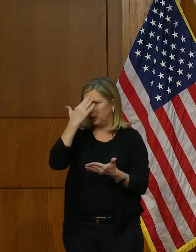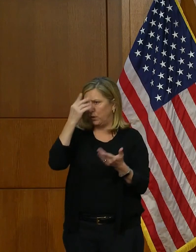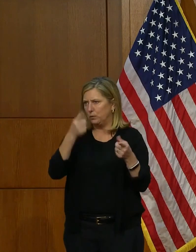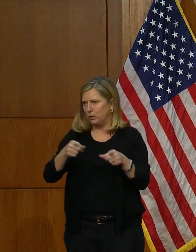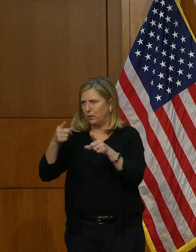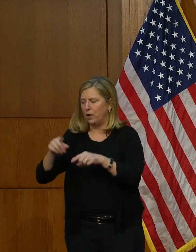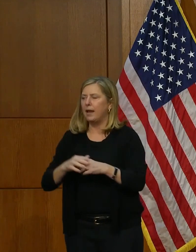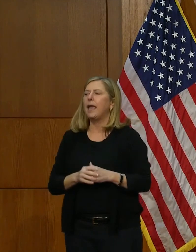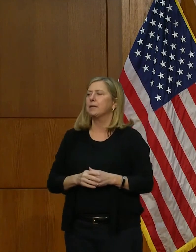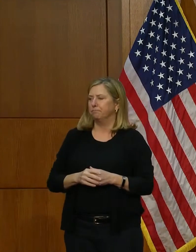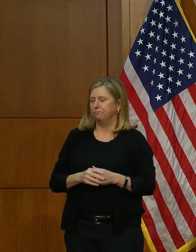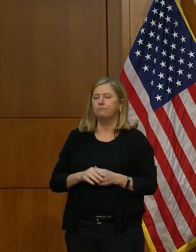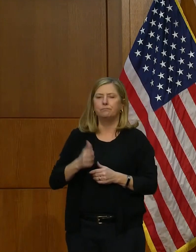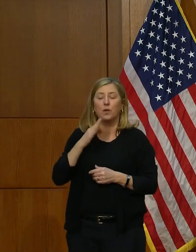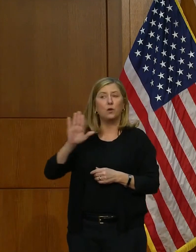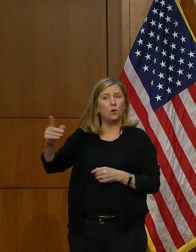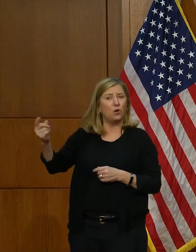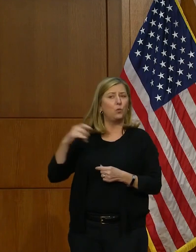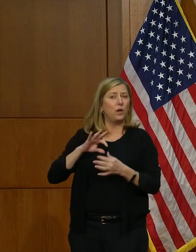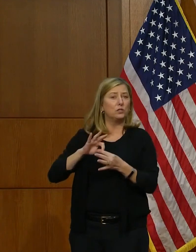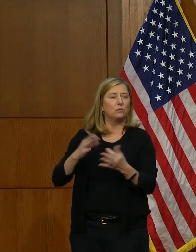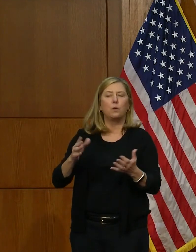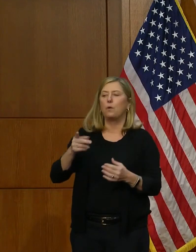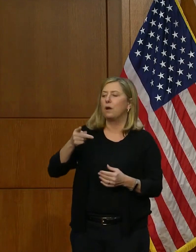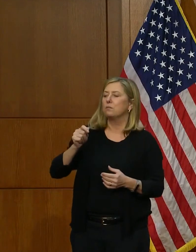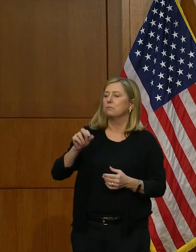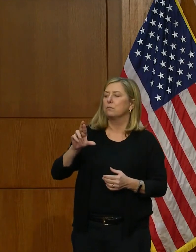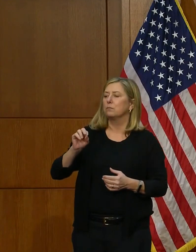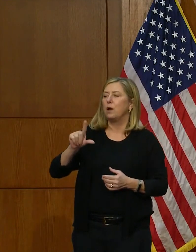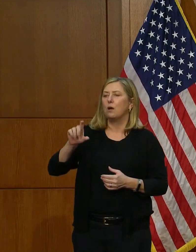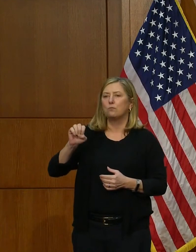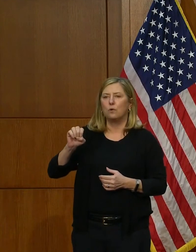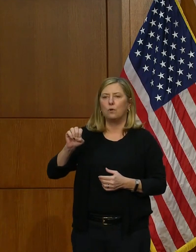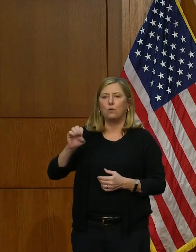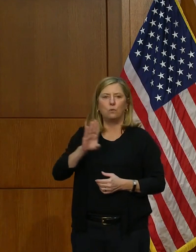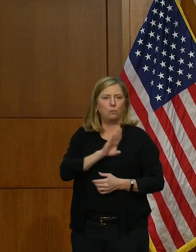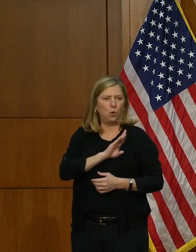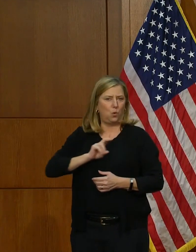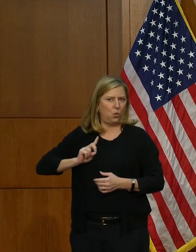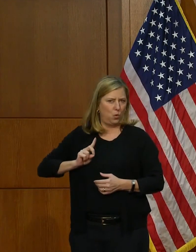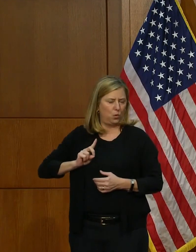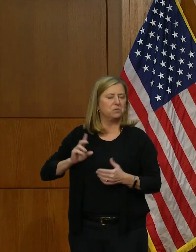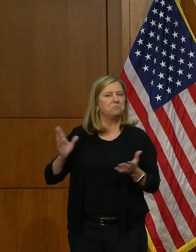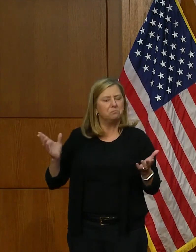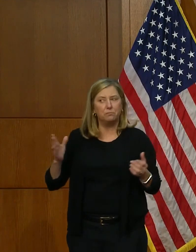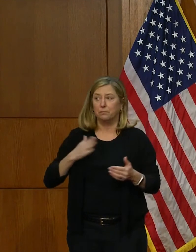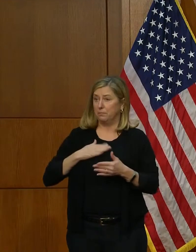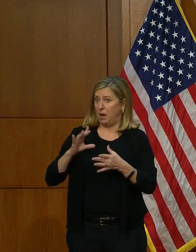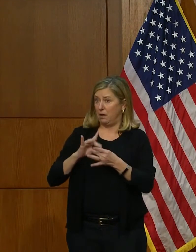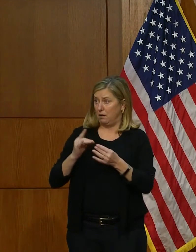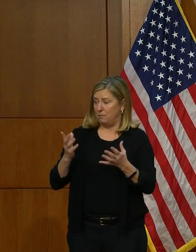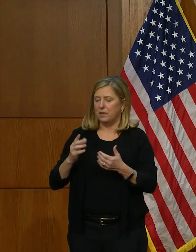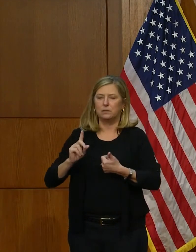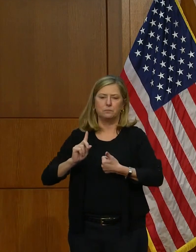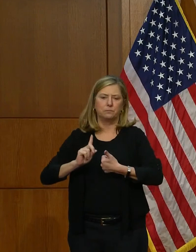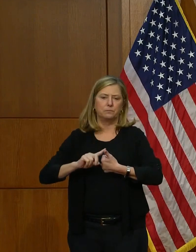WE DOING? MOVING FORWARD TO ENSURE TRANSPARENCY. YES, THANK YOU, FOR THE QUESTION IS